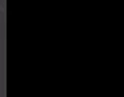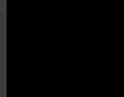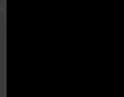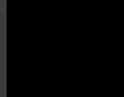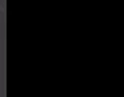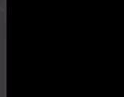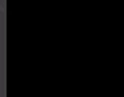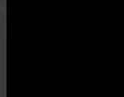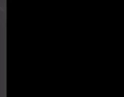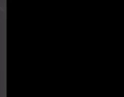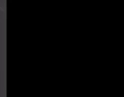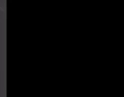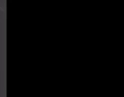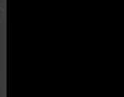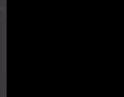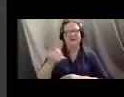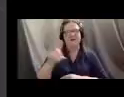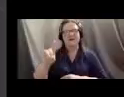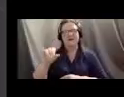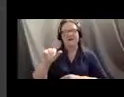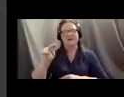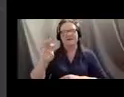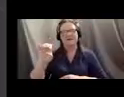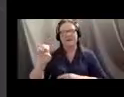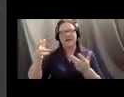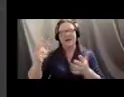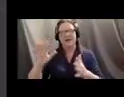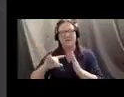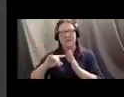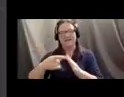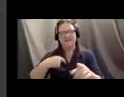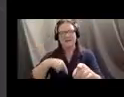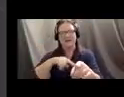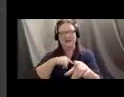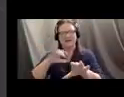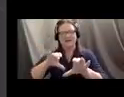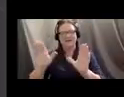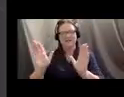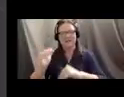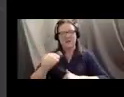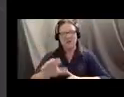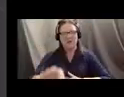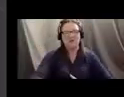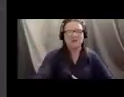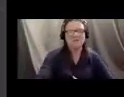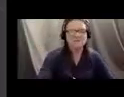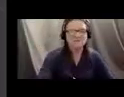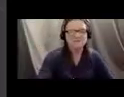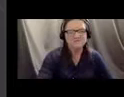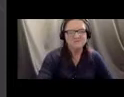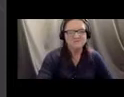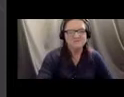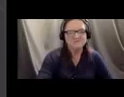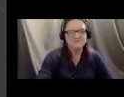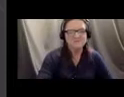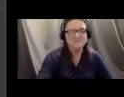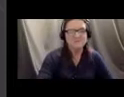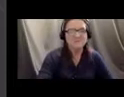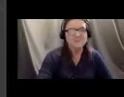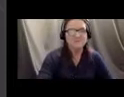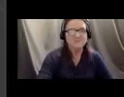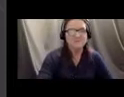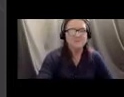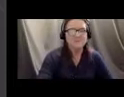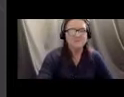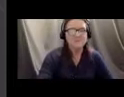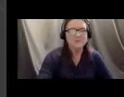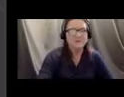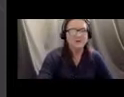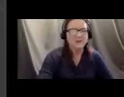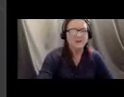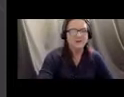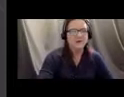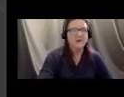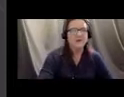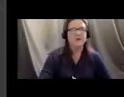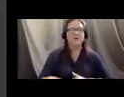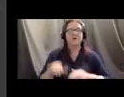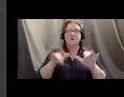of minutes -- I see Diane started us off -- to just put your mission, your what you do, how